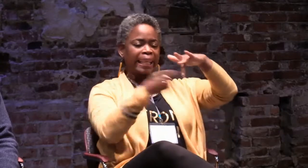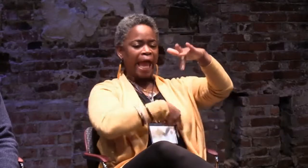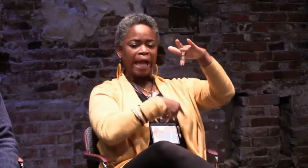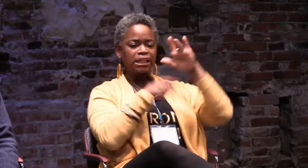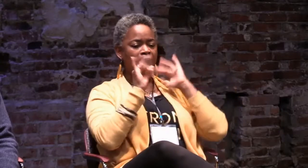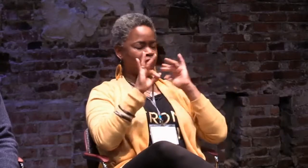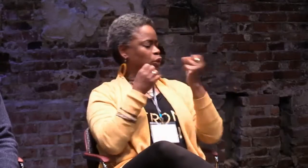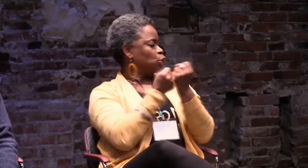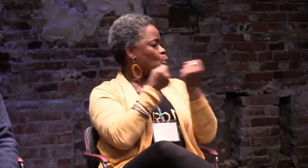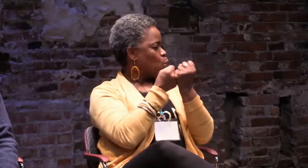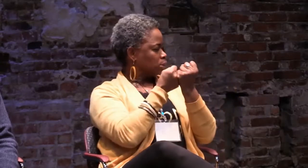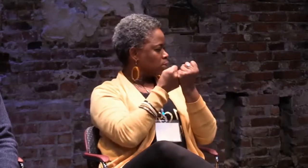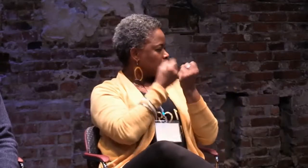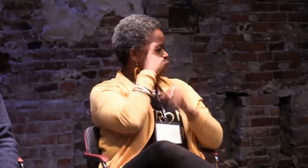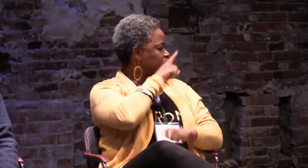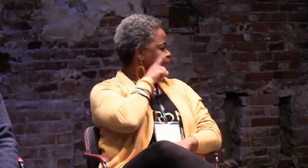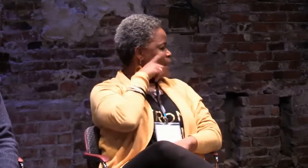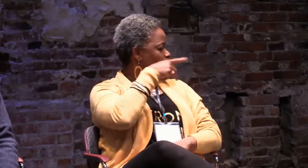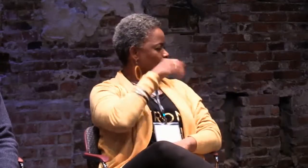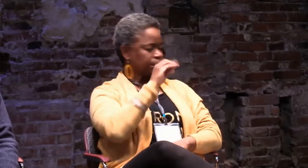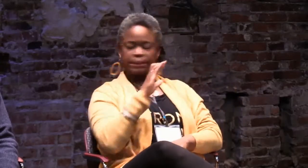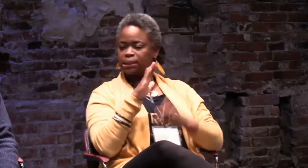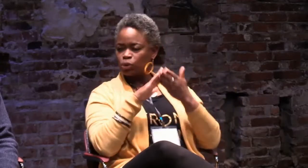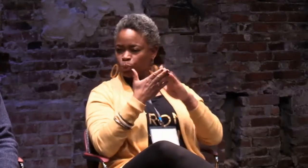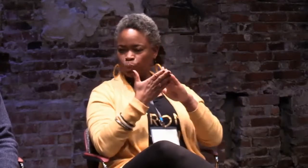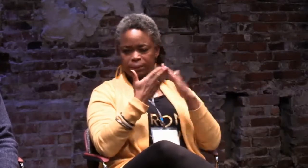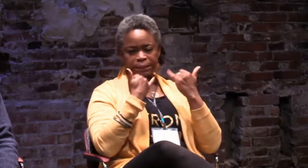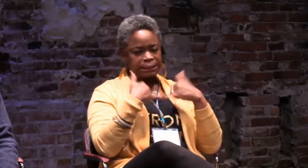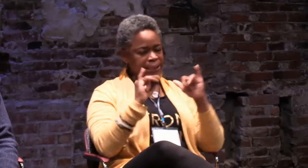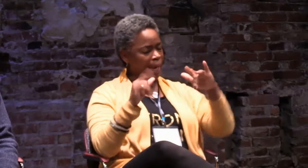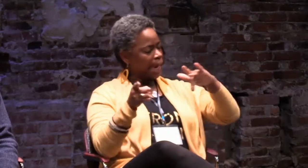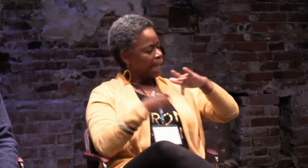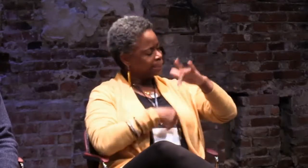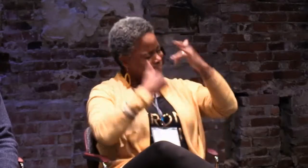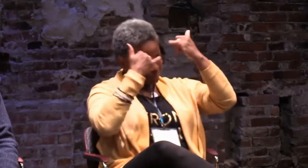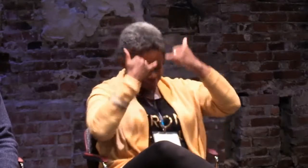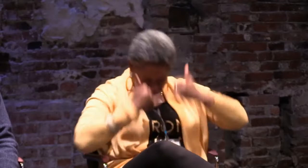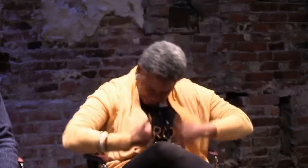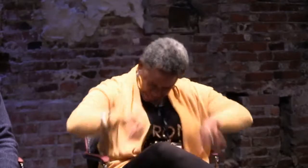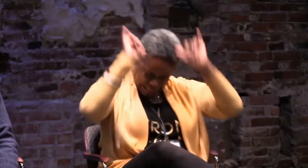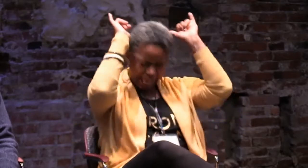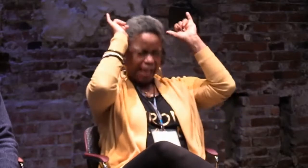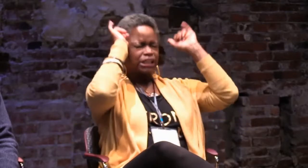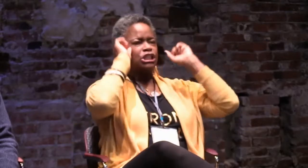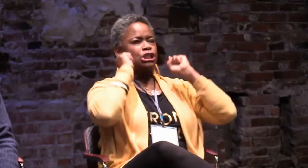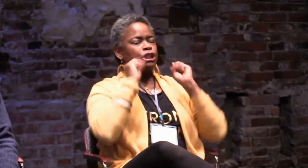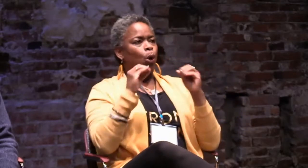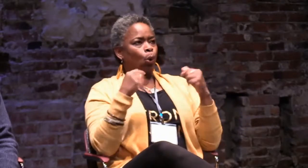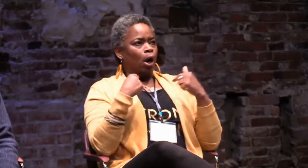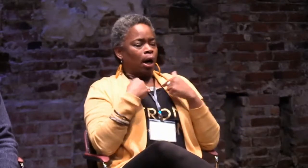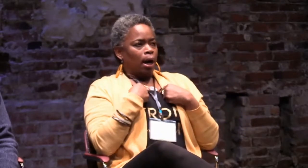Now looking back, I still think that we need, absolutely need more people of color.